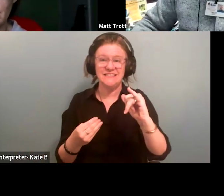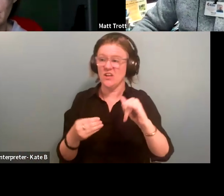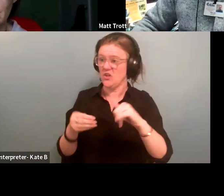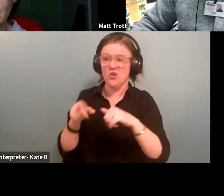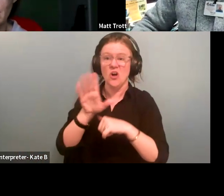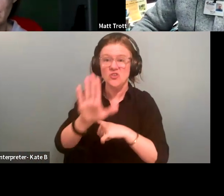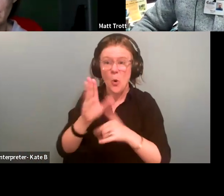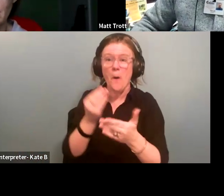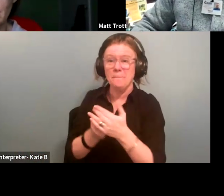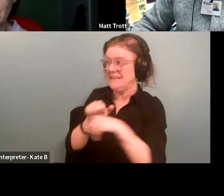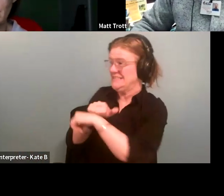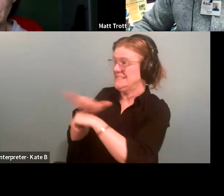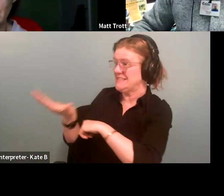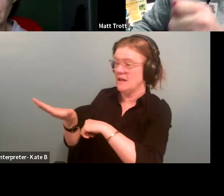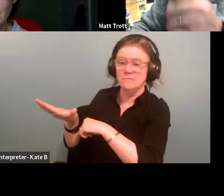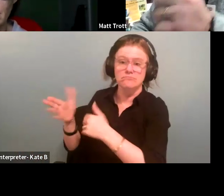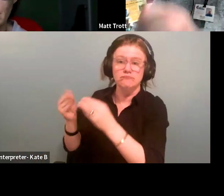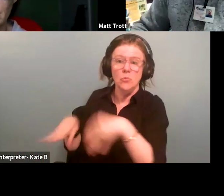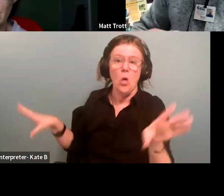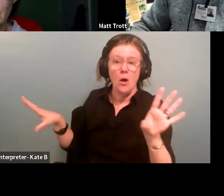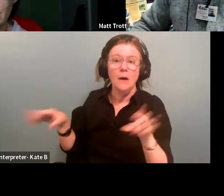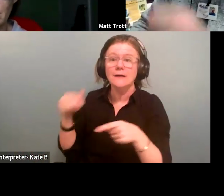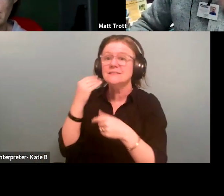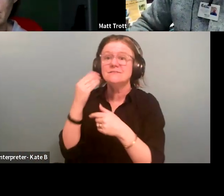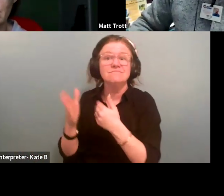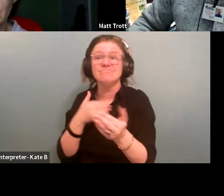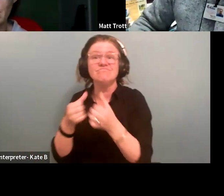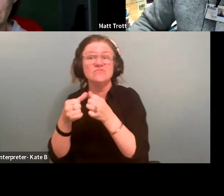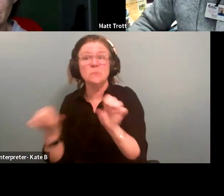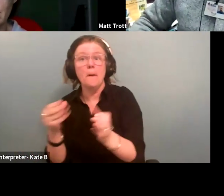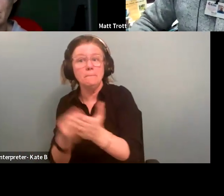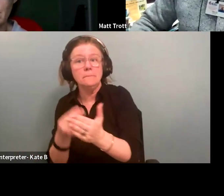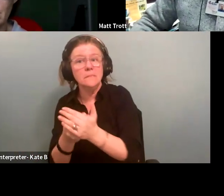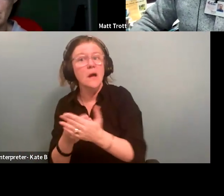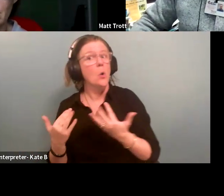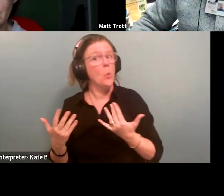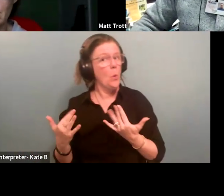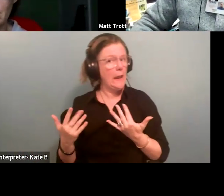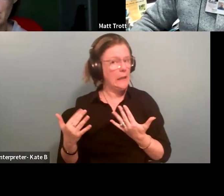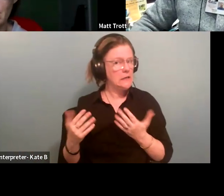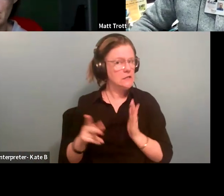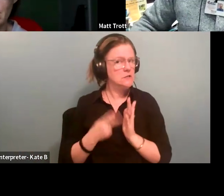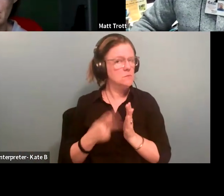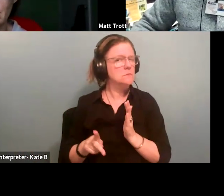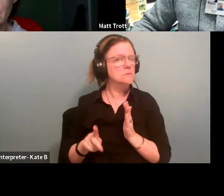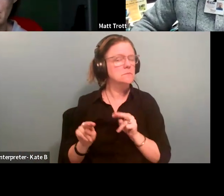So even if they put the money into your account, please wait and verify and work with your bank.